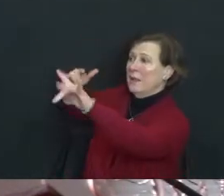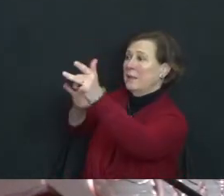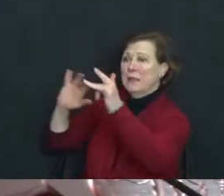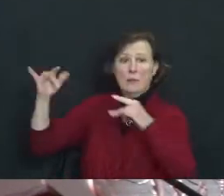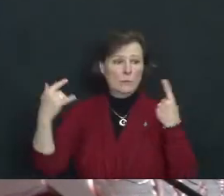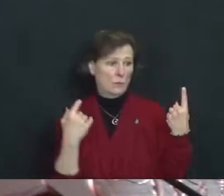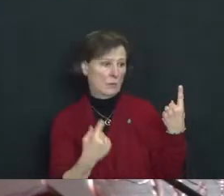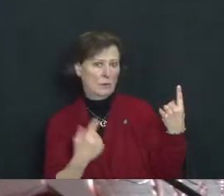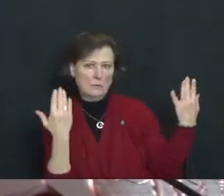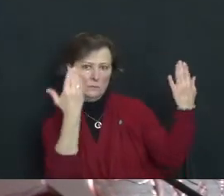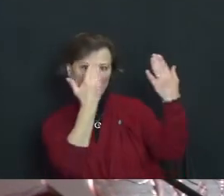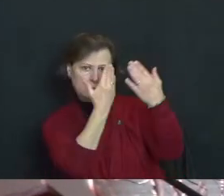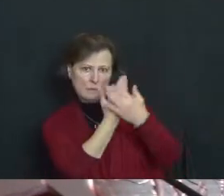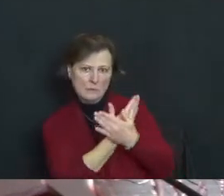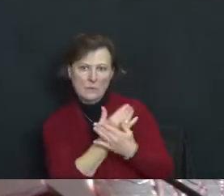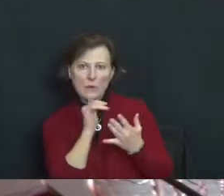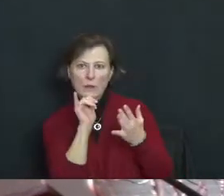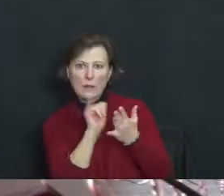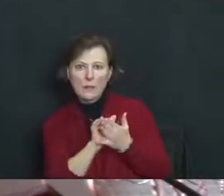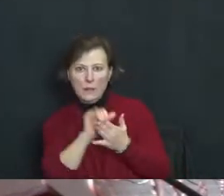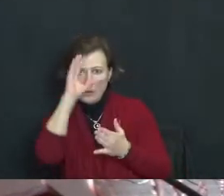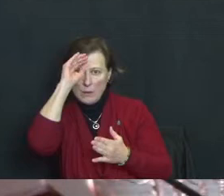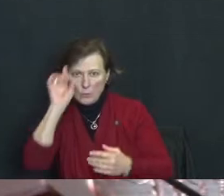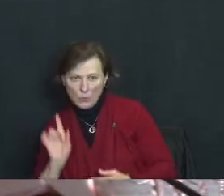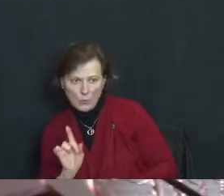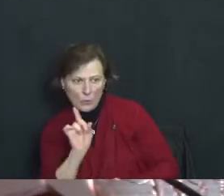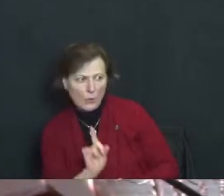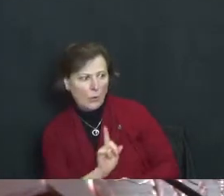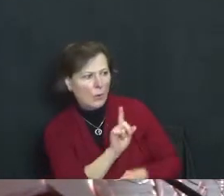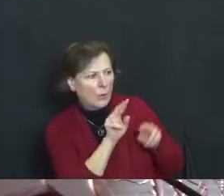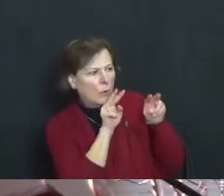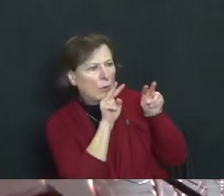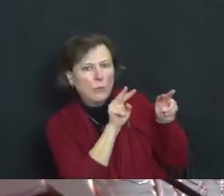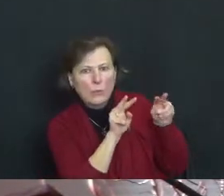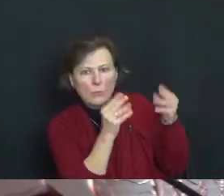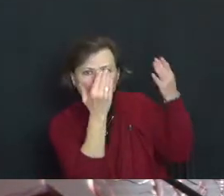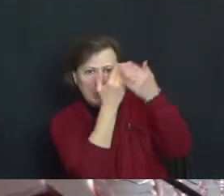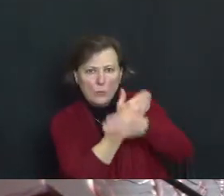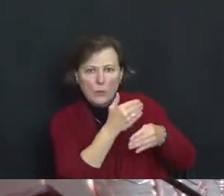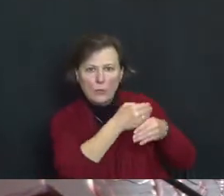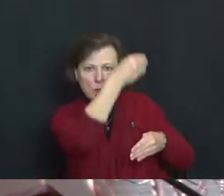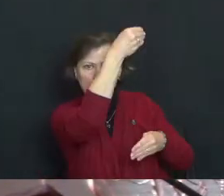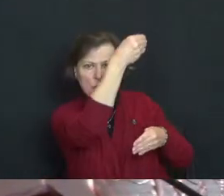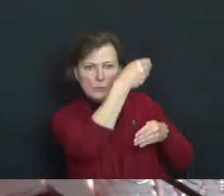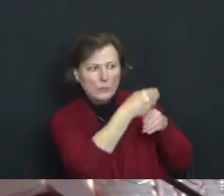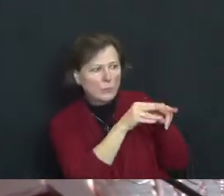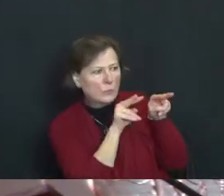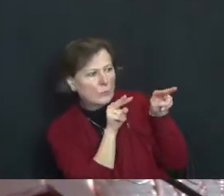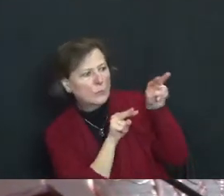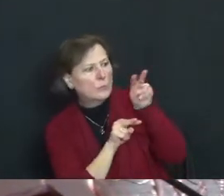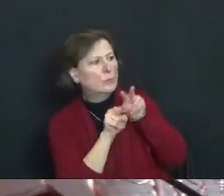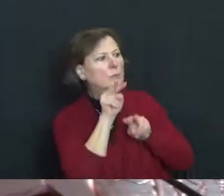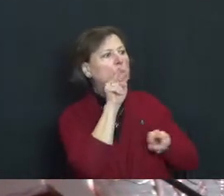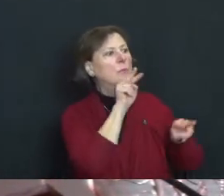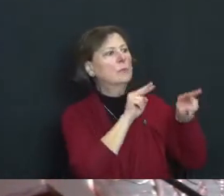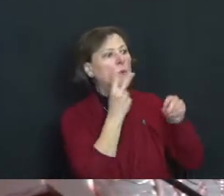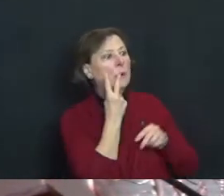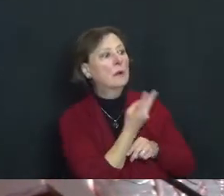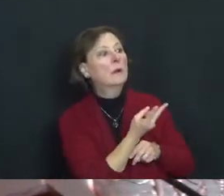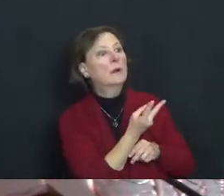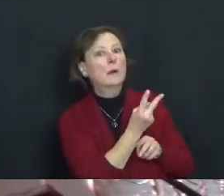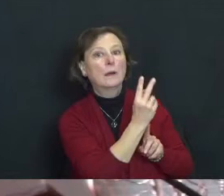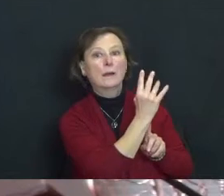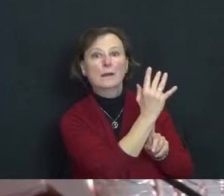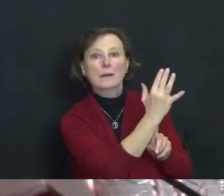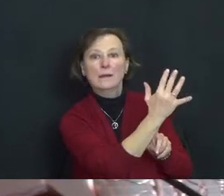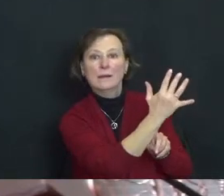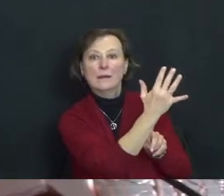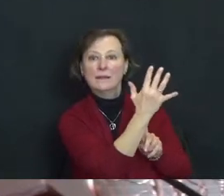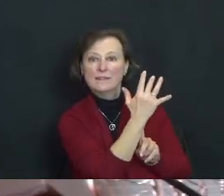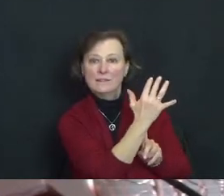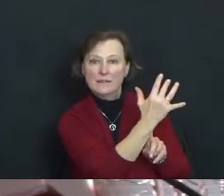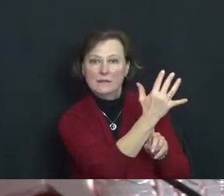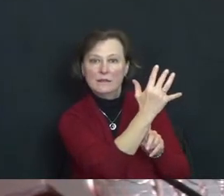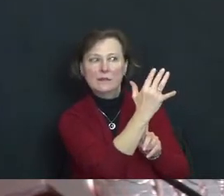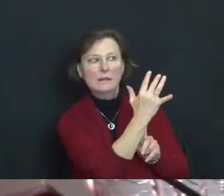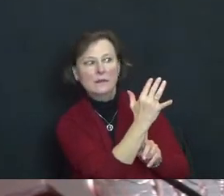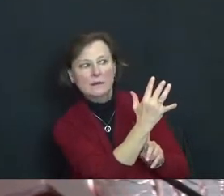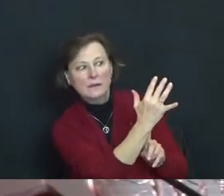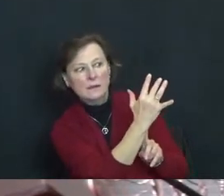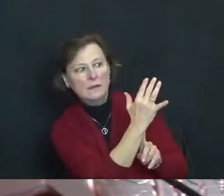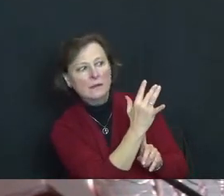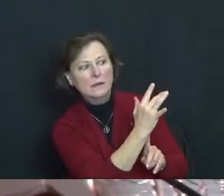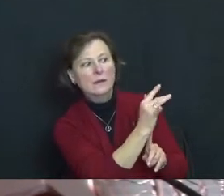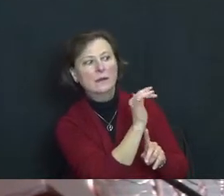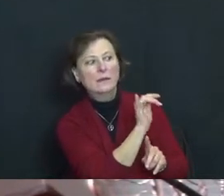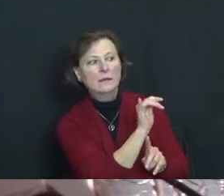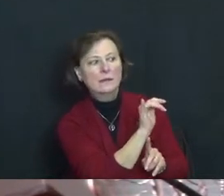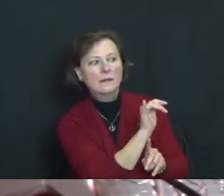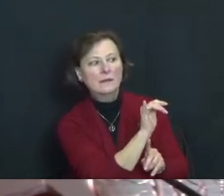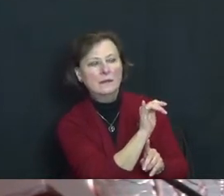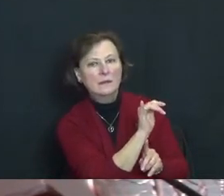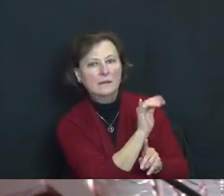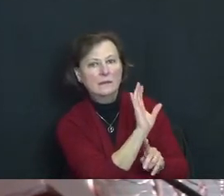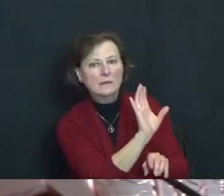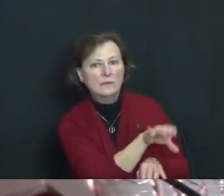And to this window walked the boy child, peeking in, saw a candle light.